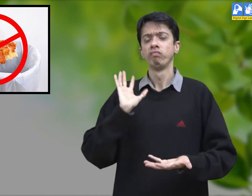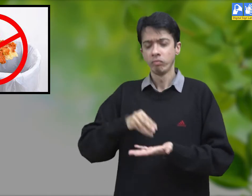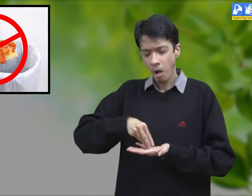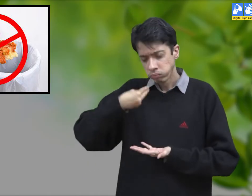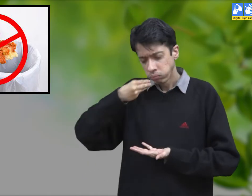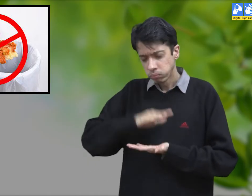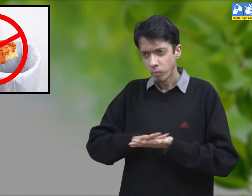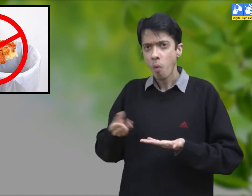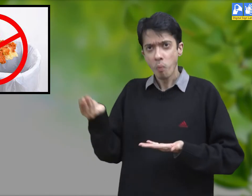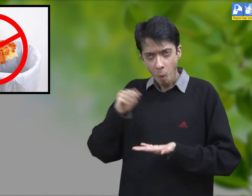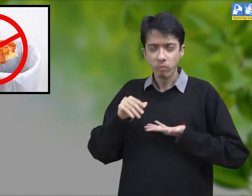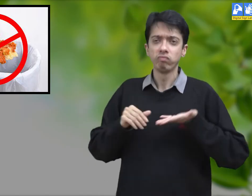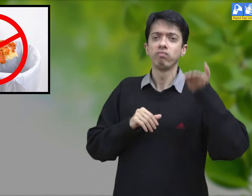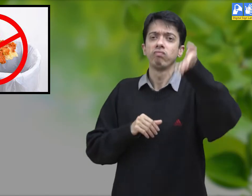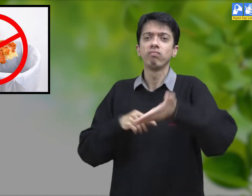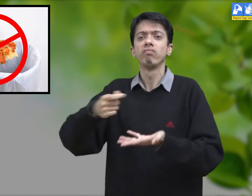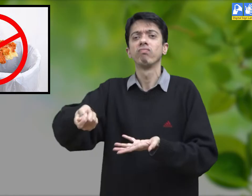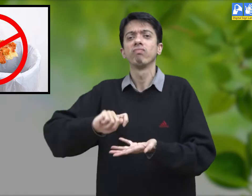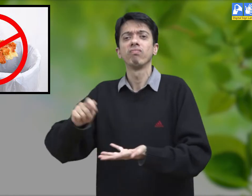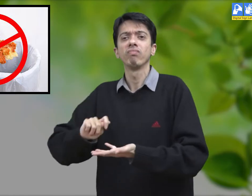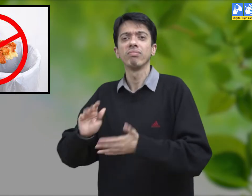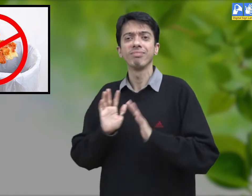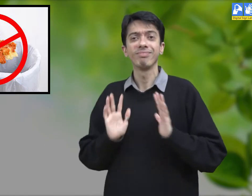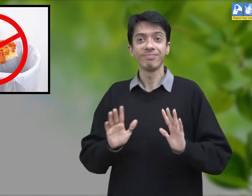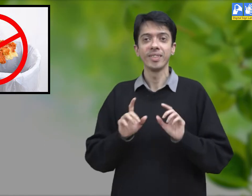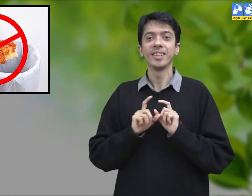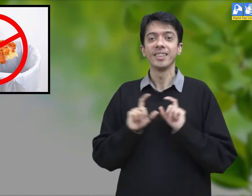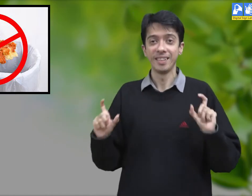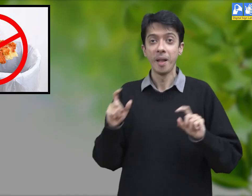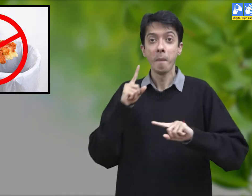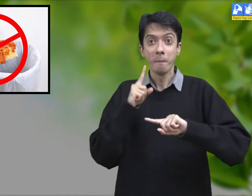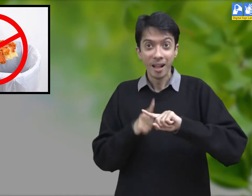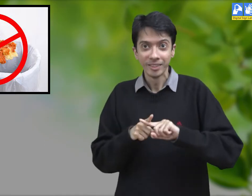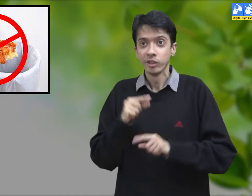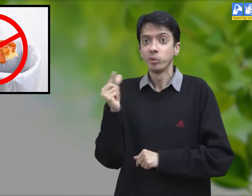And if required we can always take a second helping.